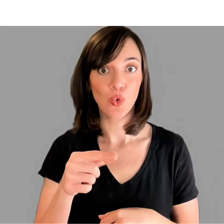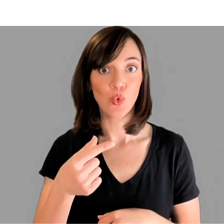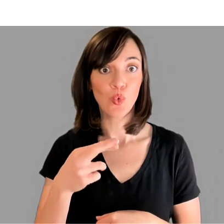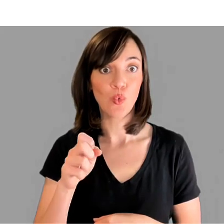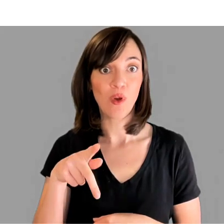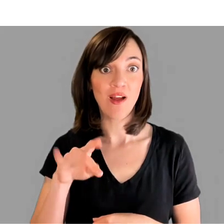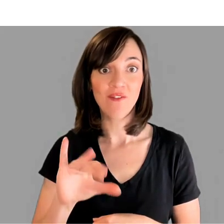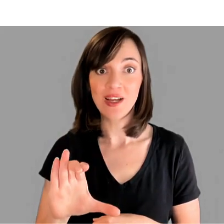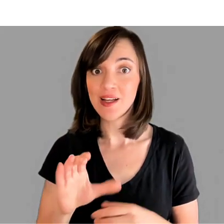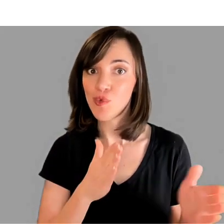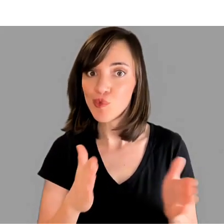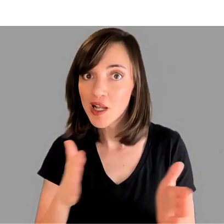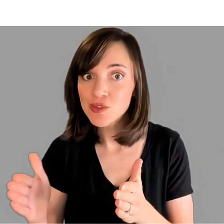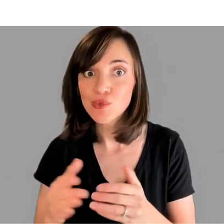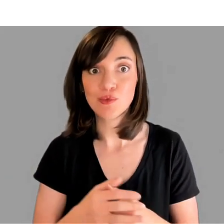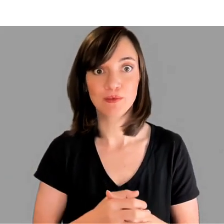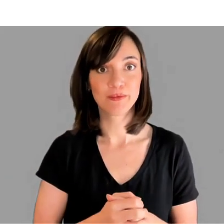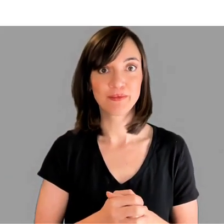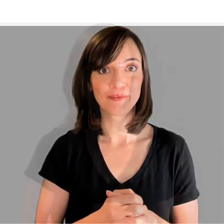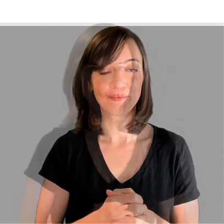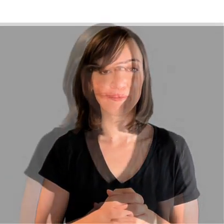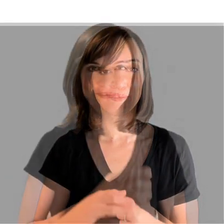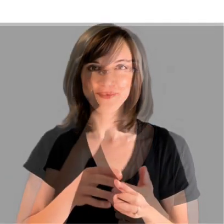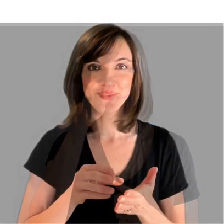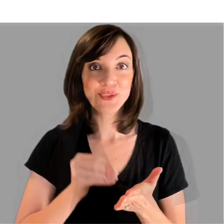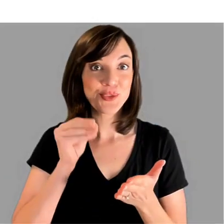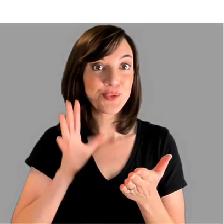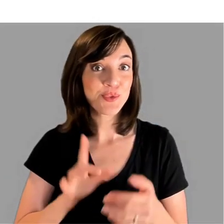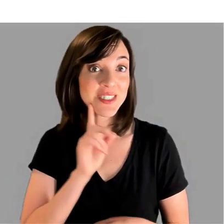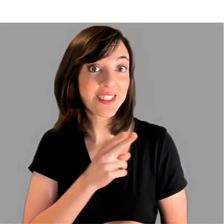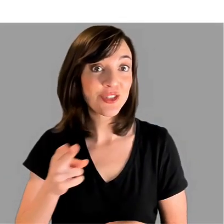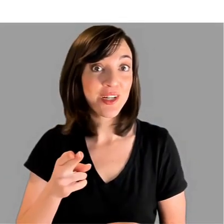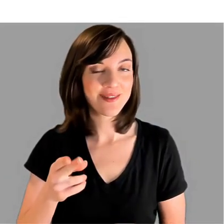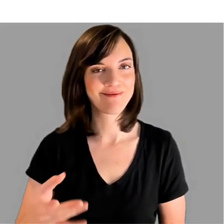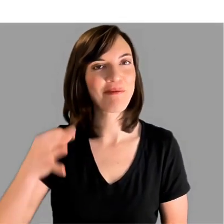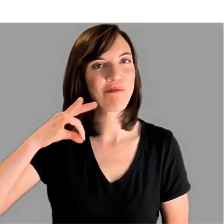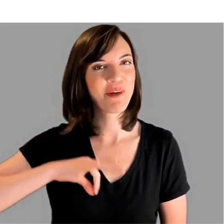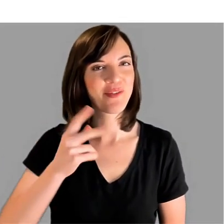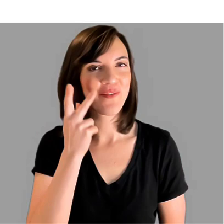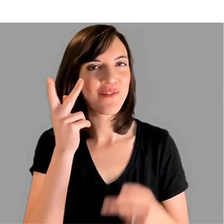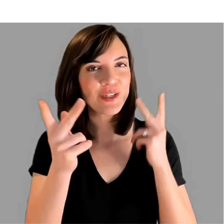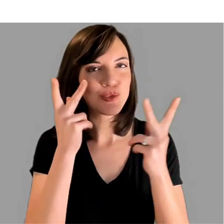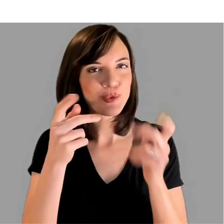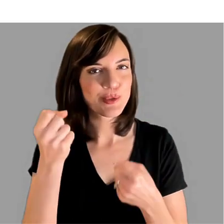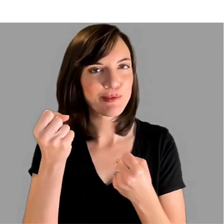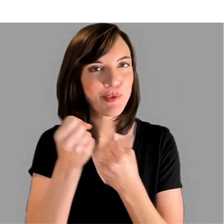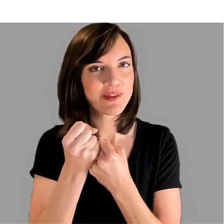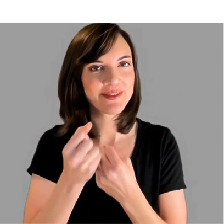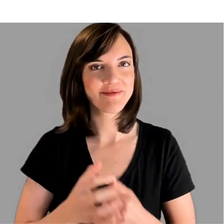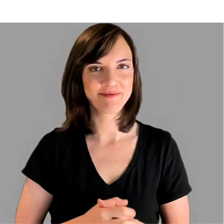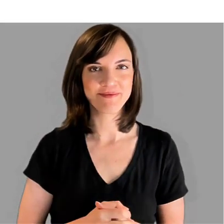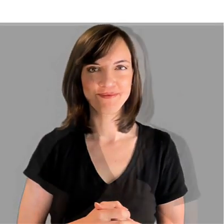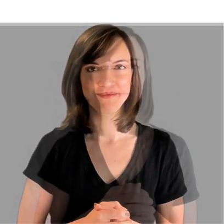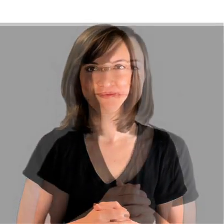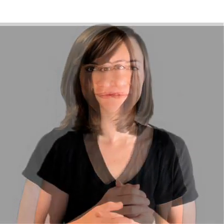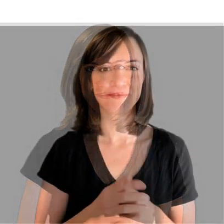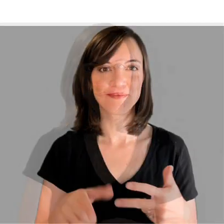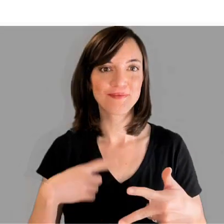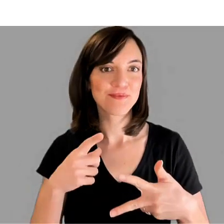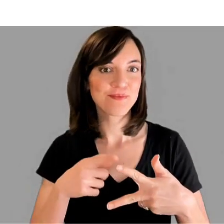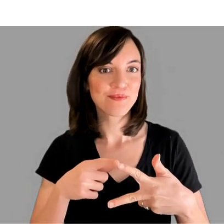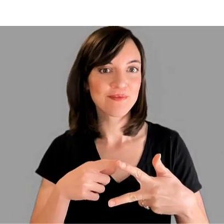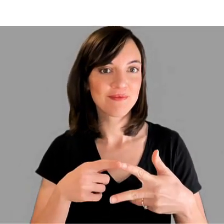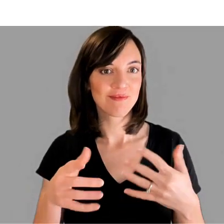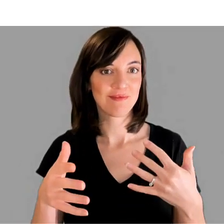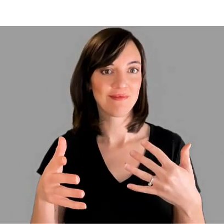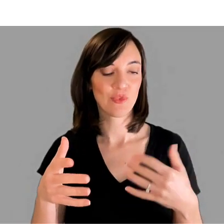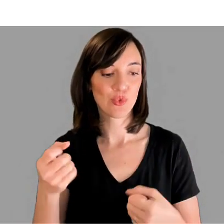and graphic organizers. Students who are DHH particularly benefit from visual supports.